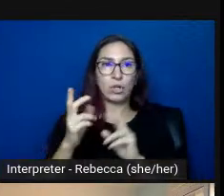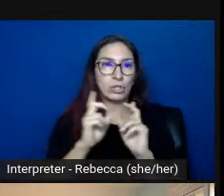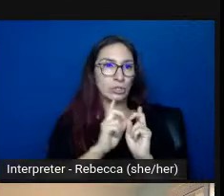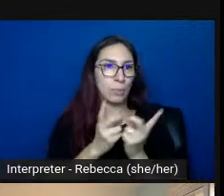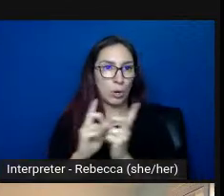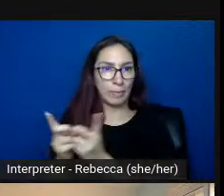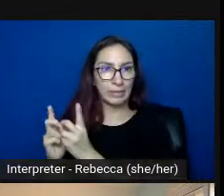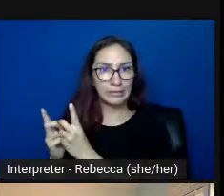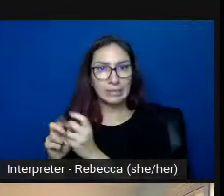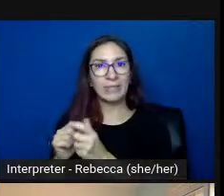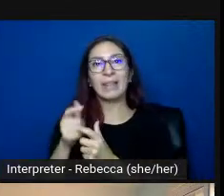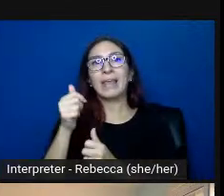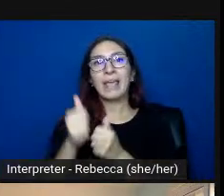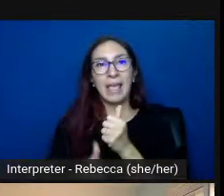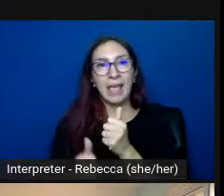several departments.